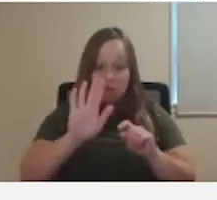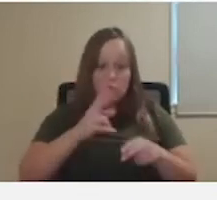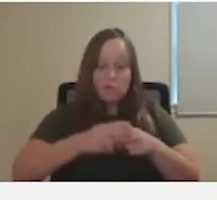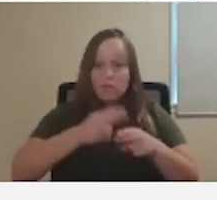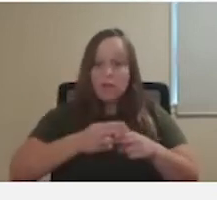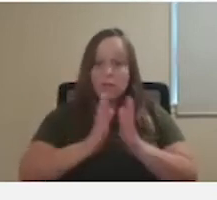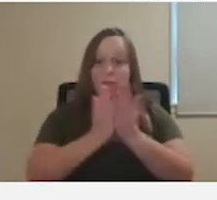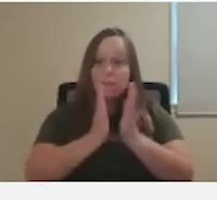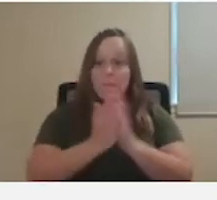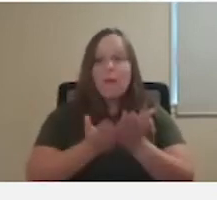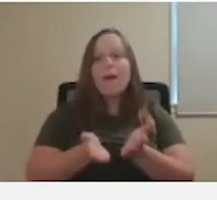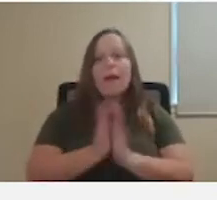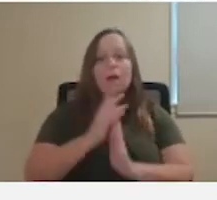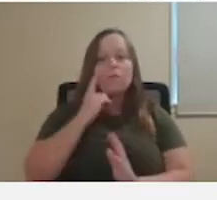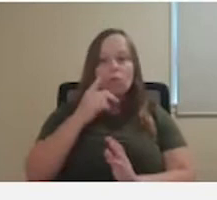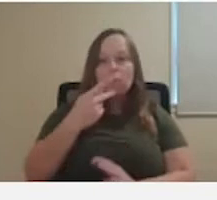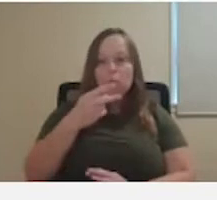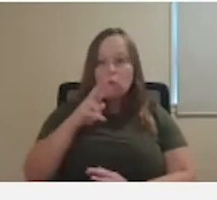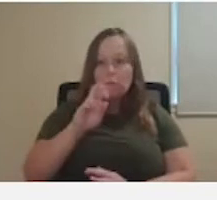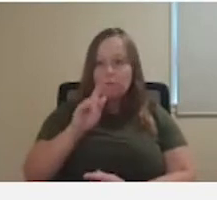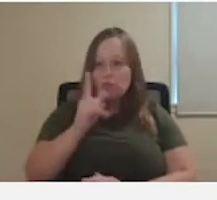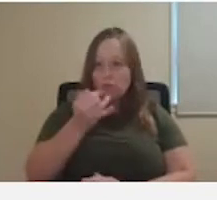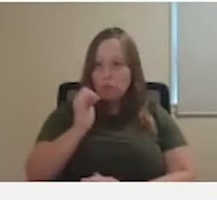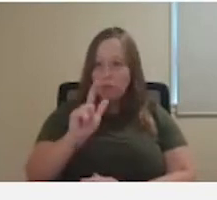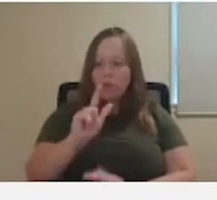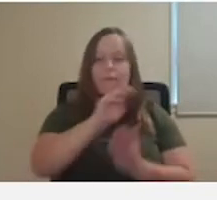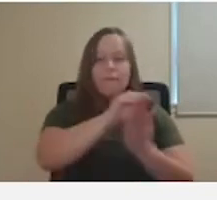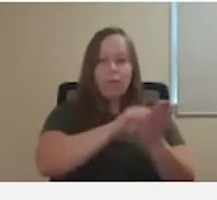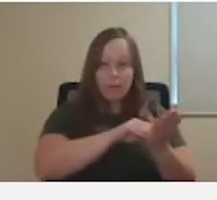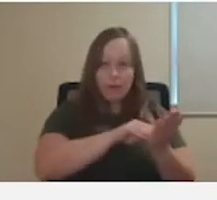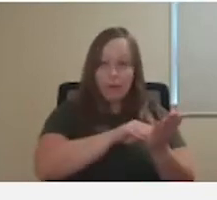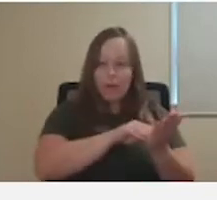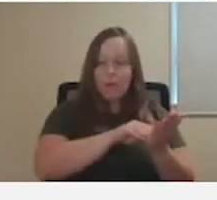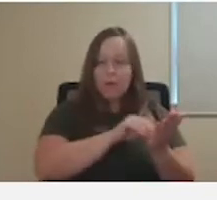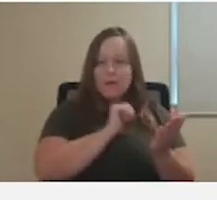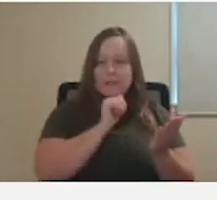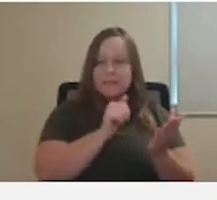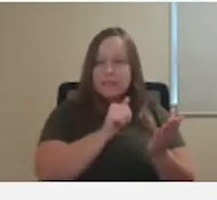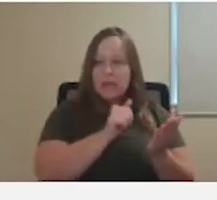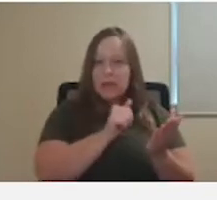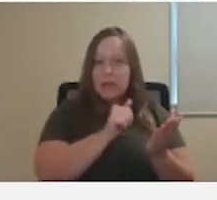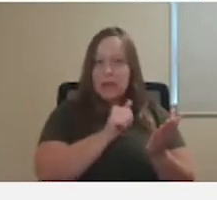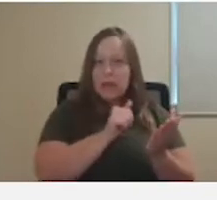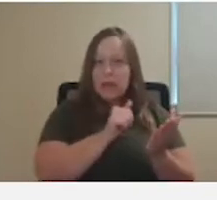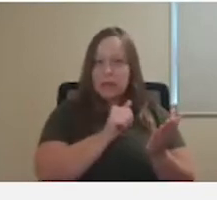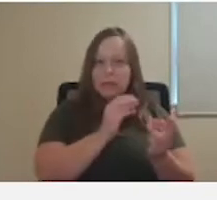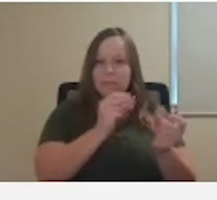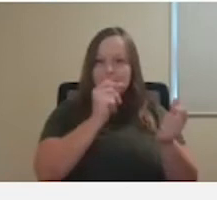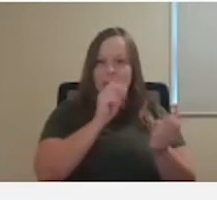you can ask for a provisional ballot. Fill it out. And the ballot isn't immediately cast and counted.